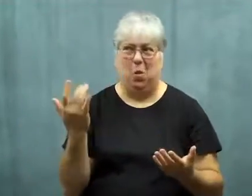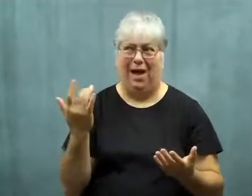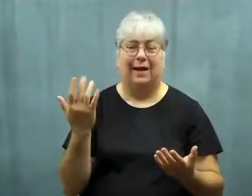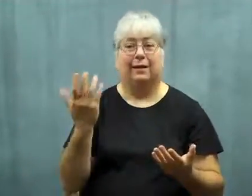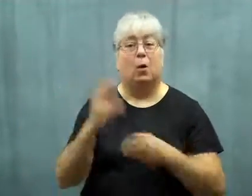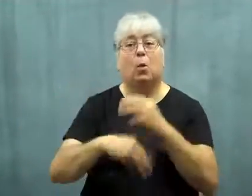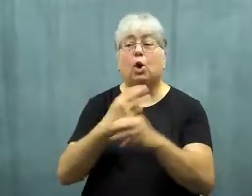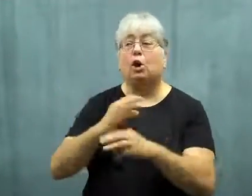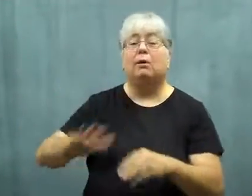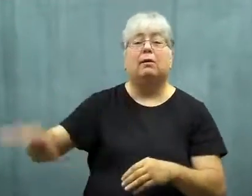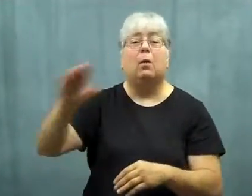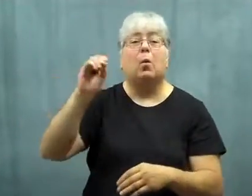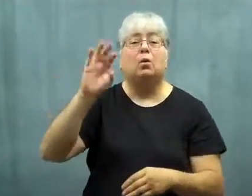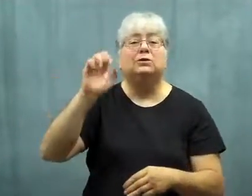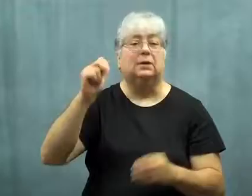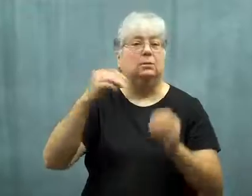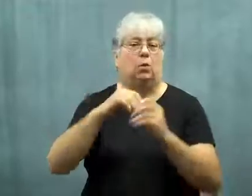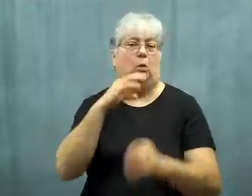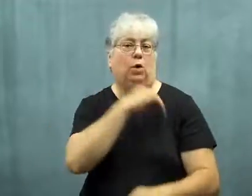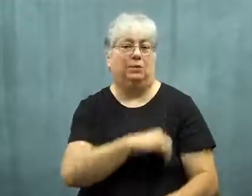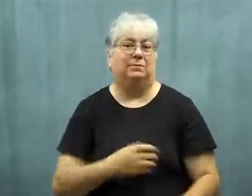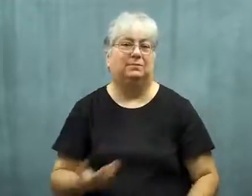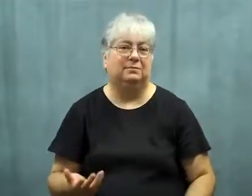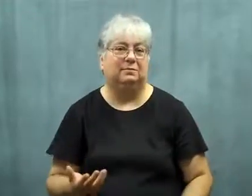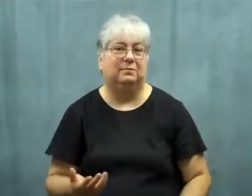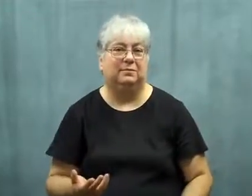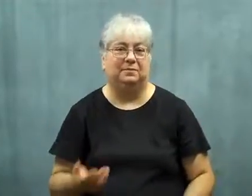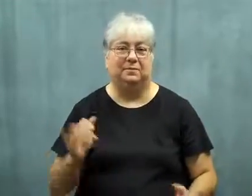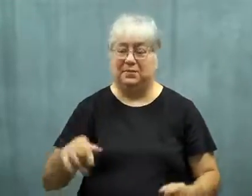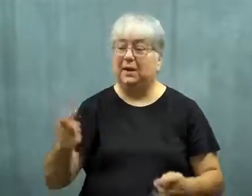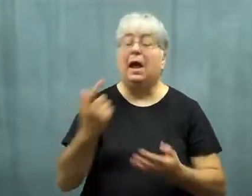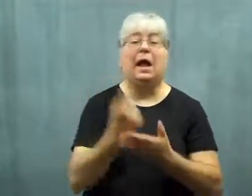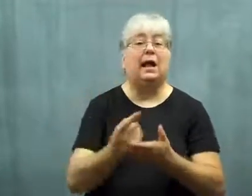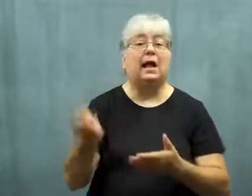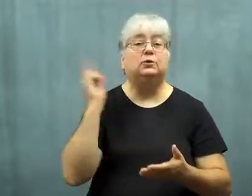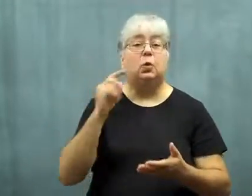It's believed it's because the world's oceans are getting warmer.